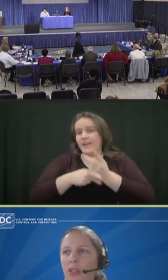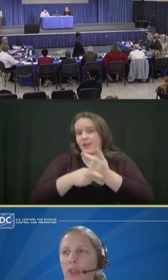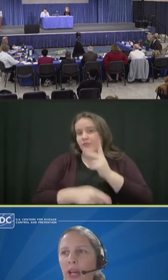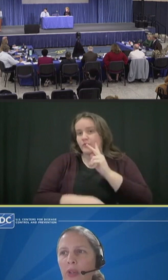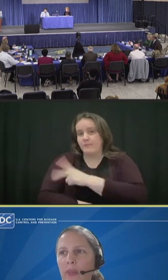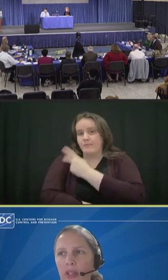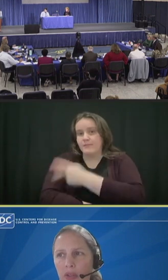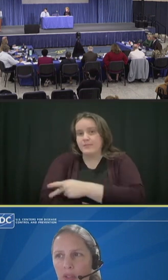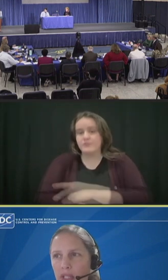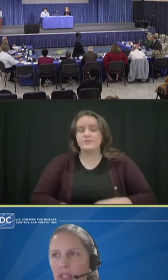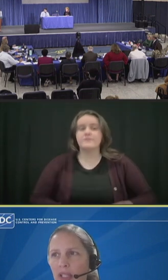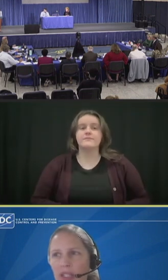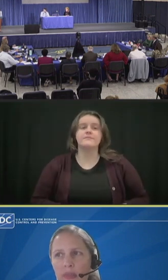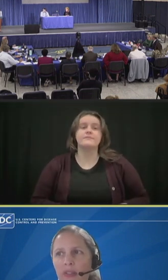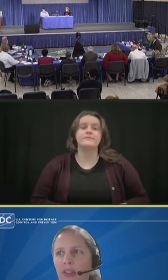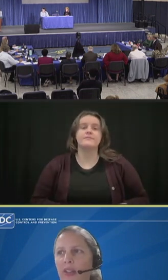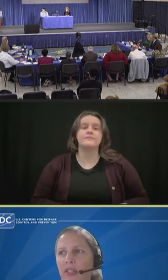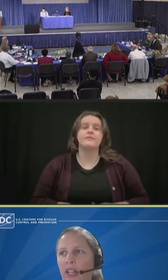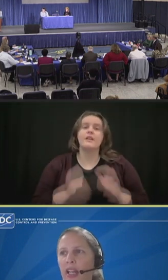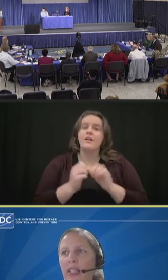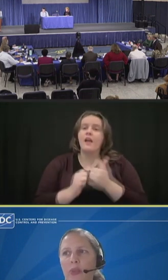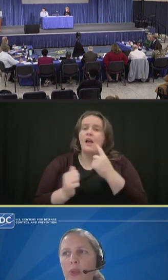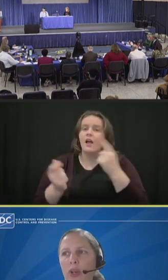So, how we might do this -- and this is my final slide -- as we work to